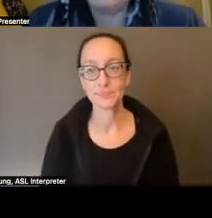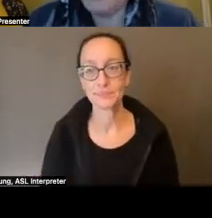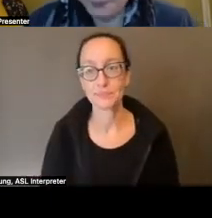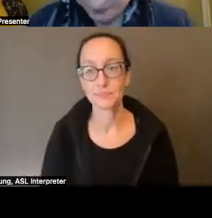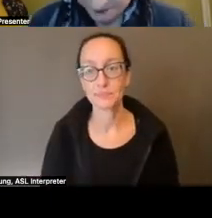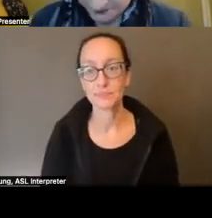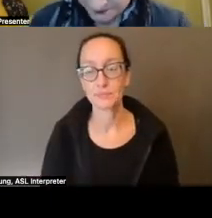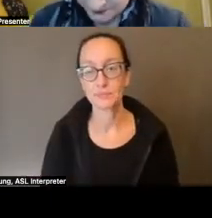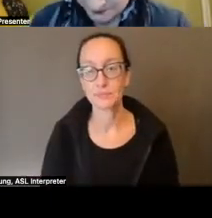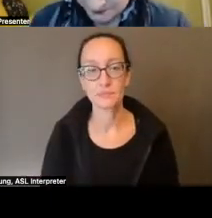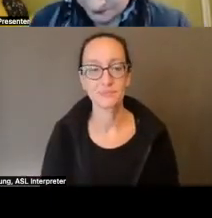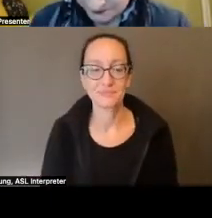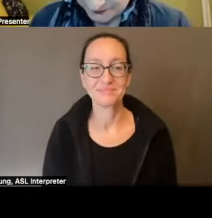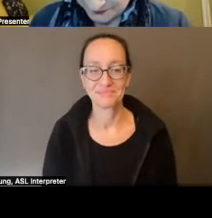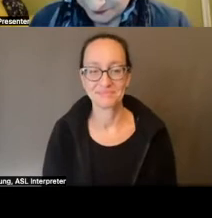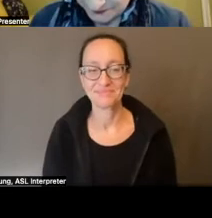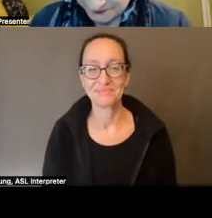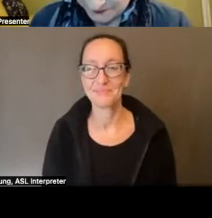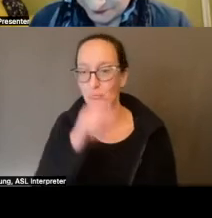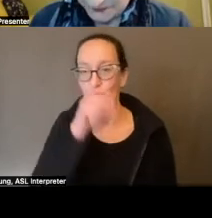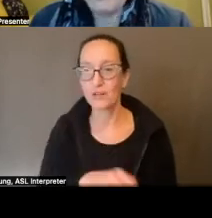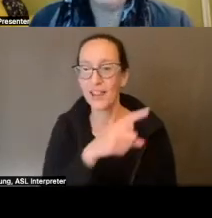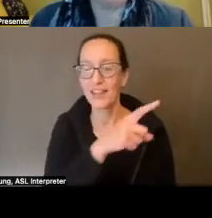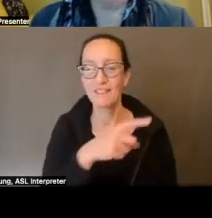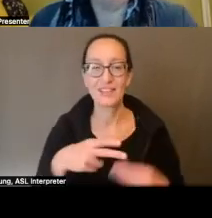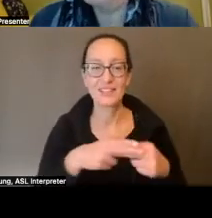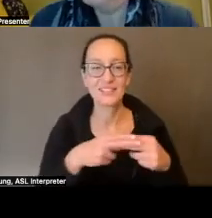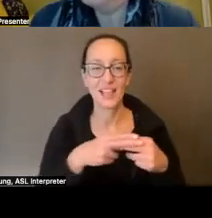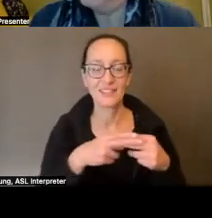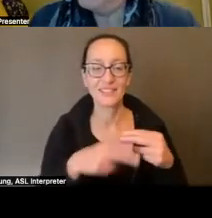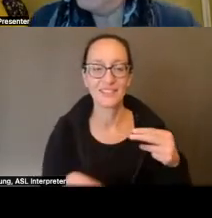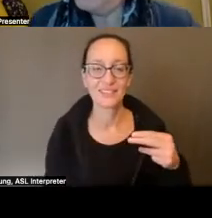On this slide, I hear with my eye.